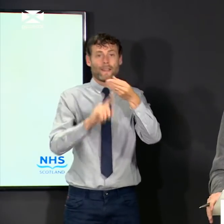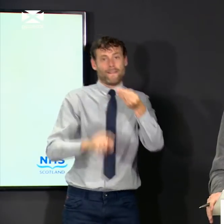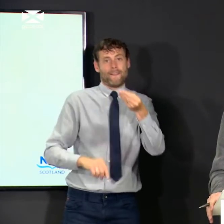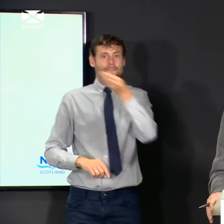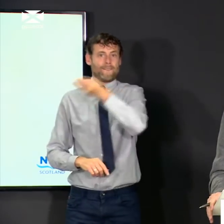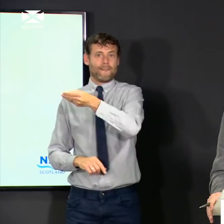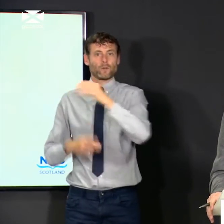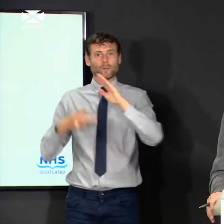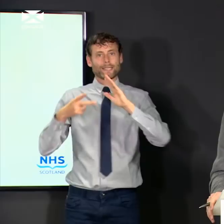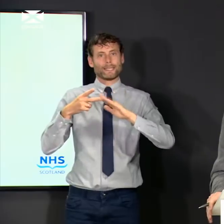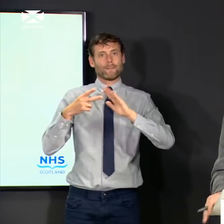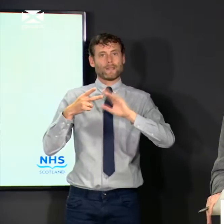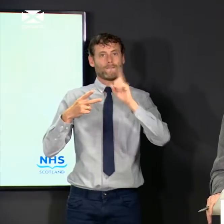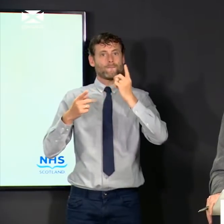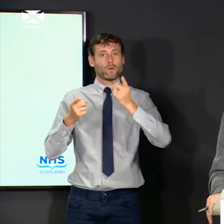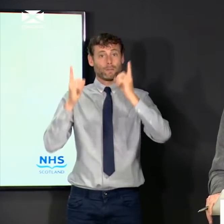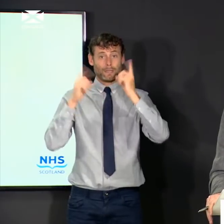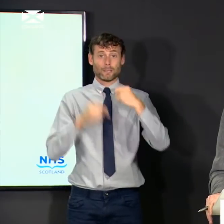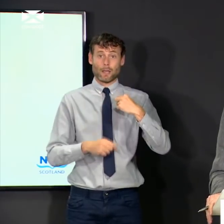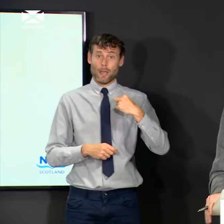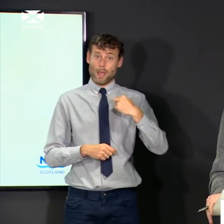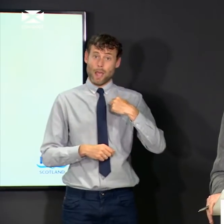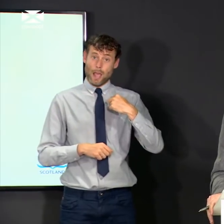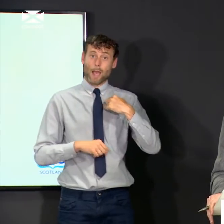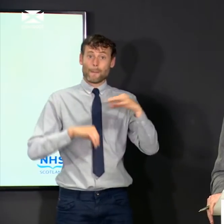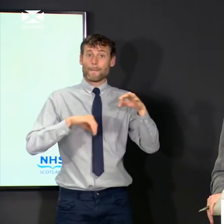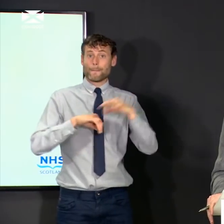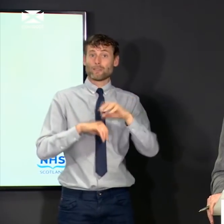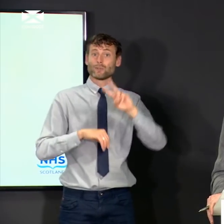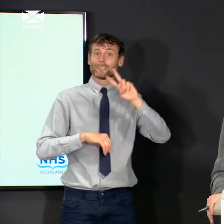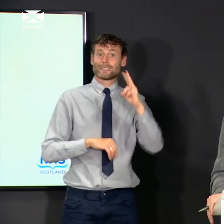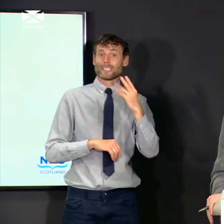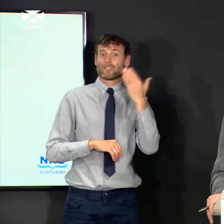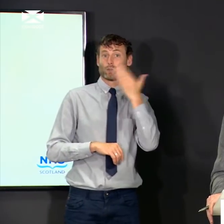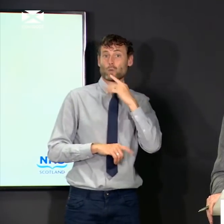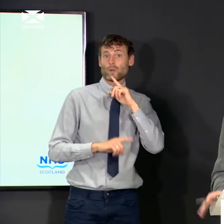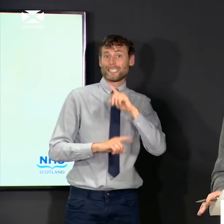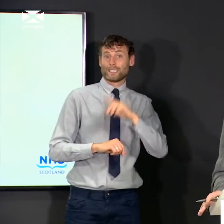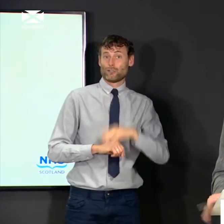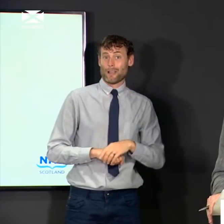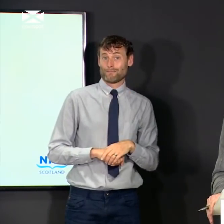in that process. I'm also married to a secondary school teacher so you can be absolutely certain